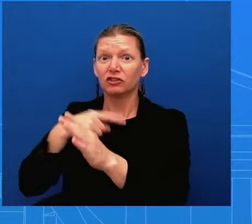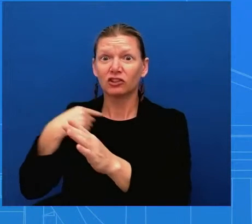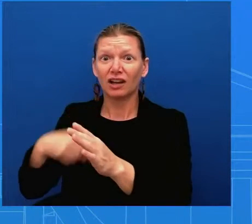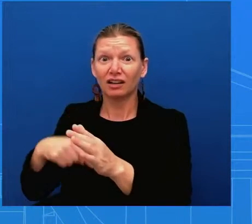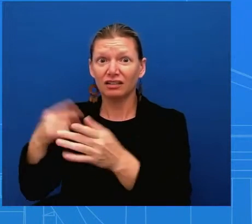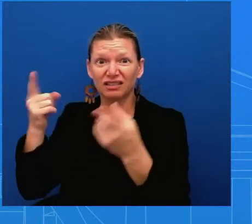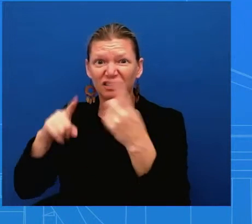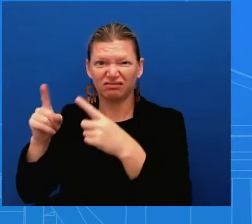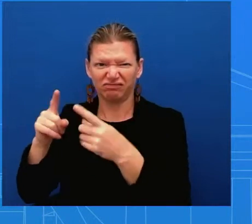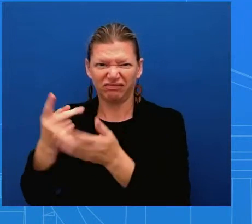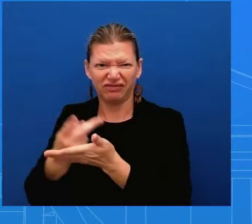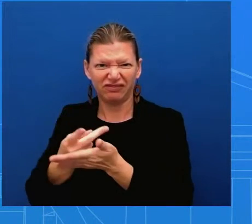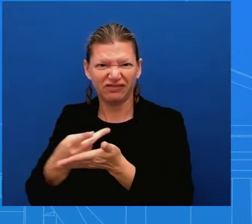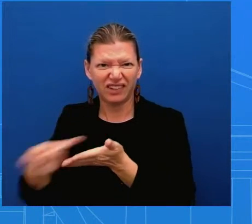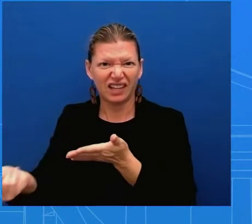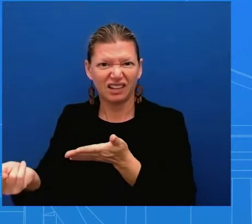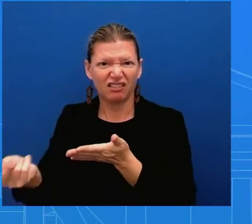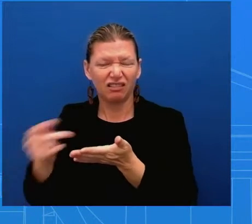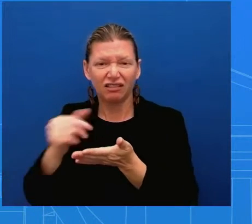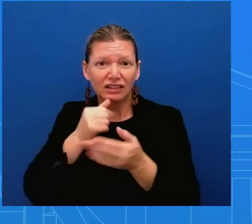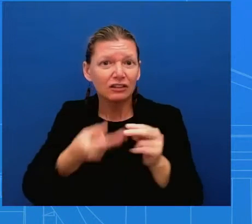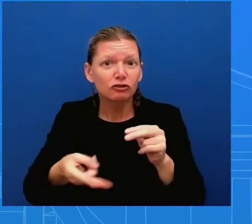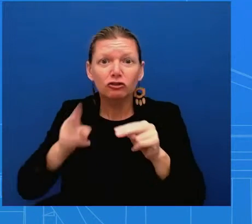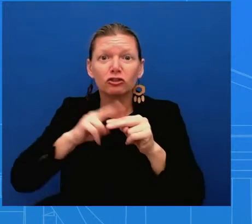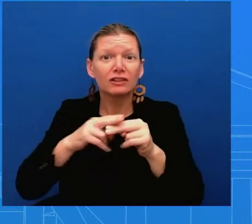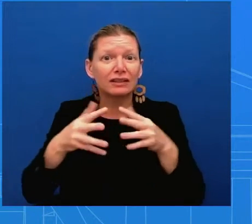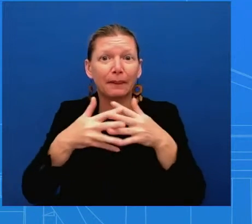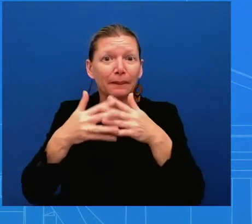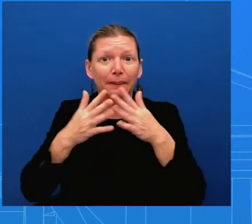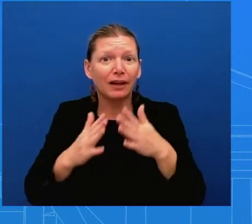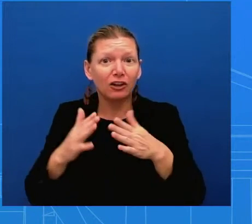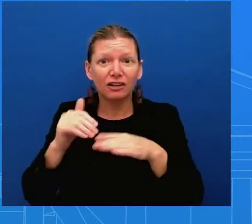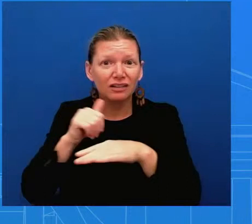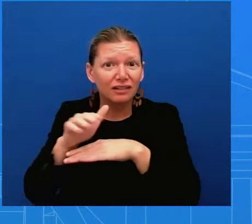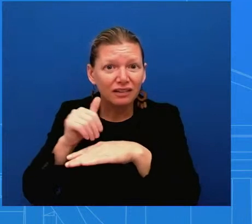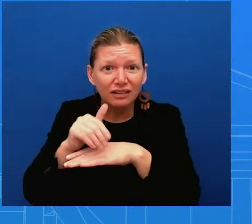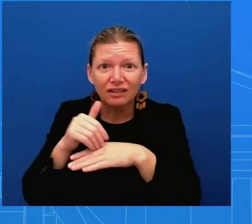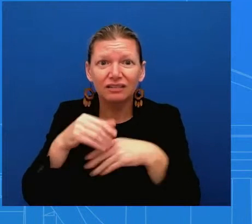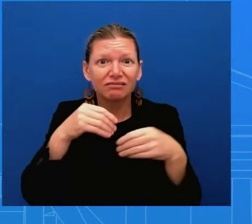We have tried to change that, reverse that. And so, I want to be mindful.